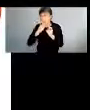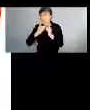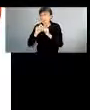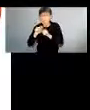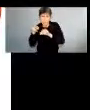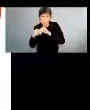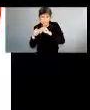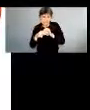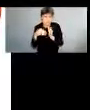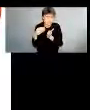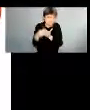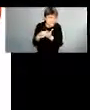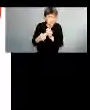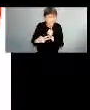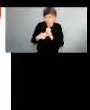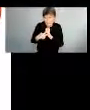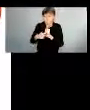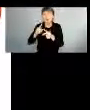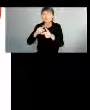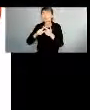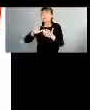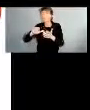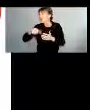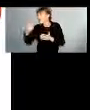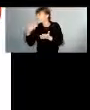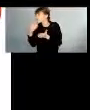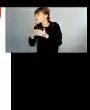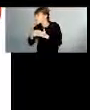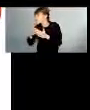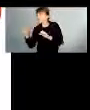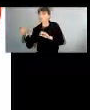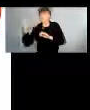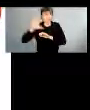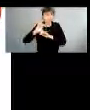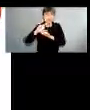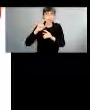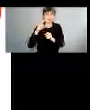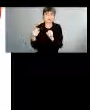to supplement your overall budget. Your best chances are to apply with the project you’ve